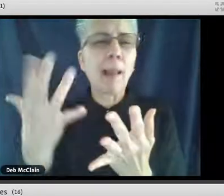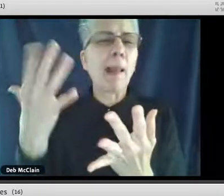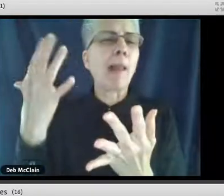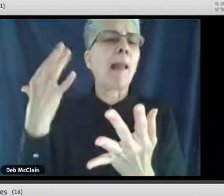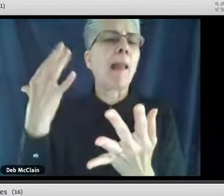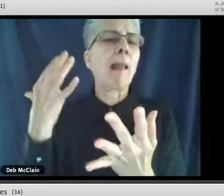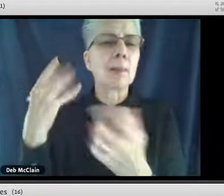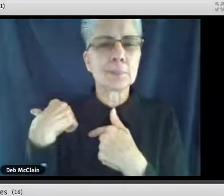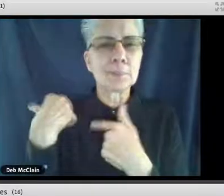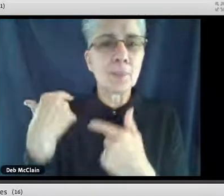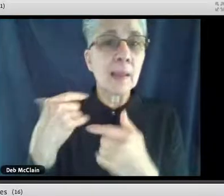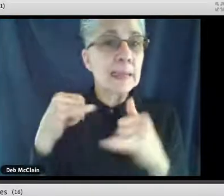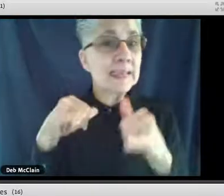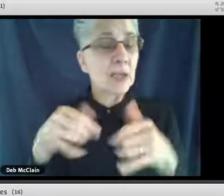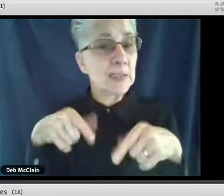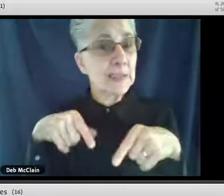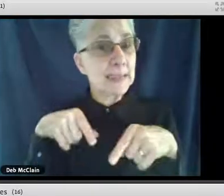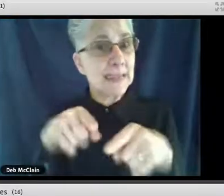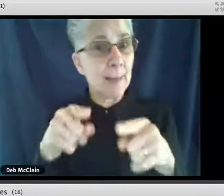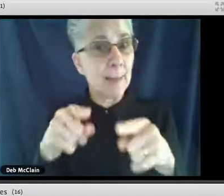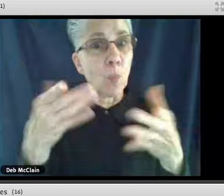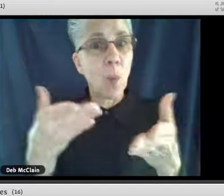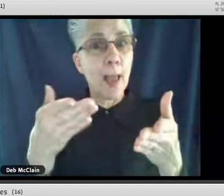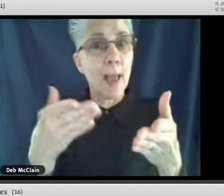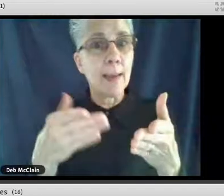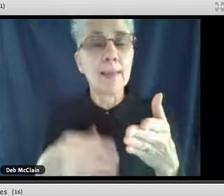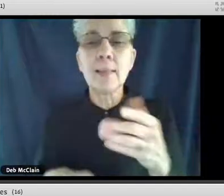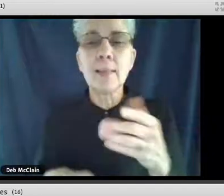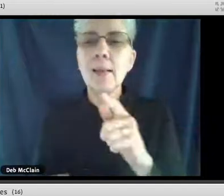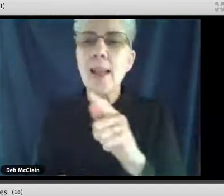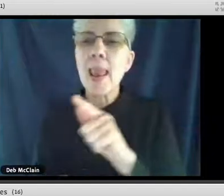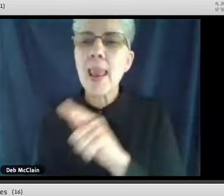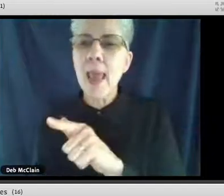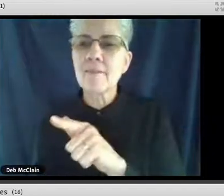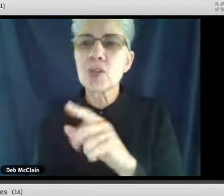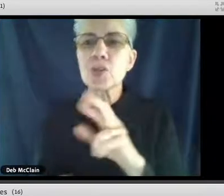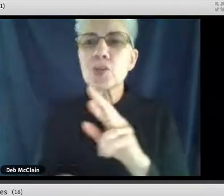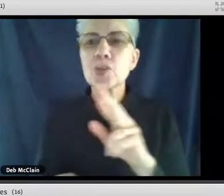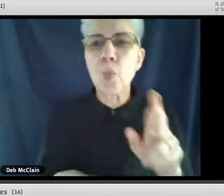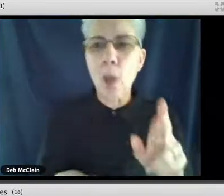This is still...We read left to right because we're... That's how we read a book.